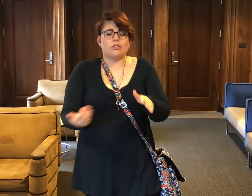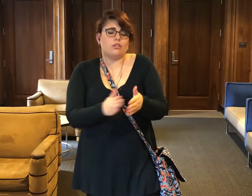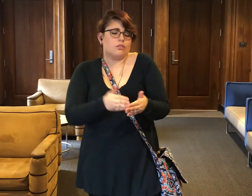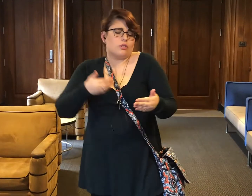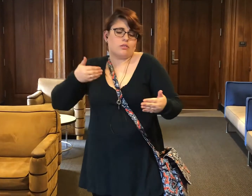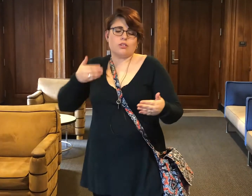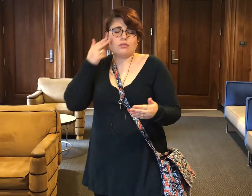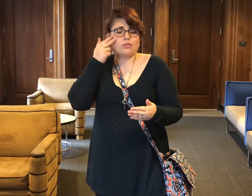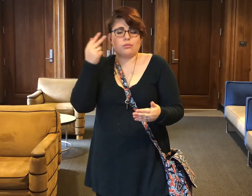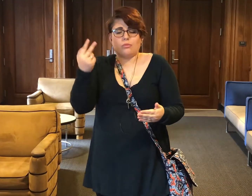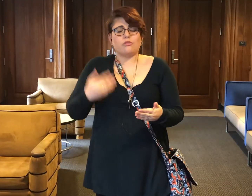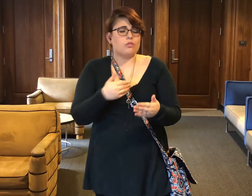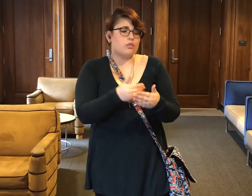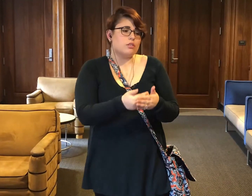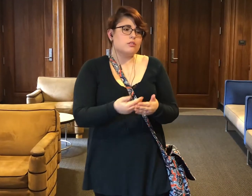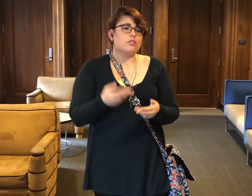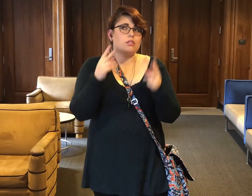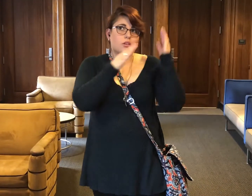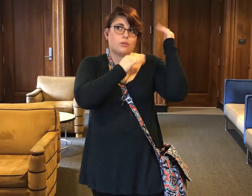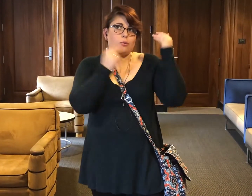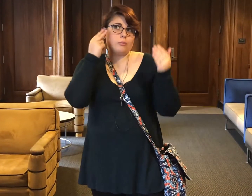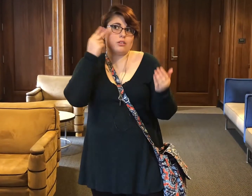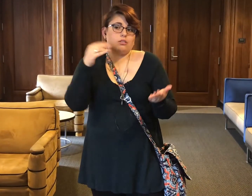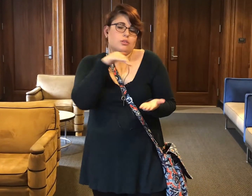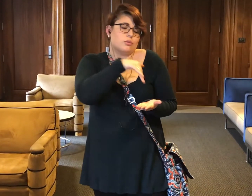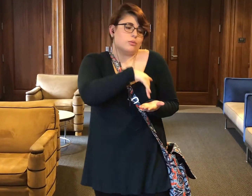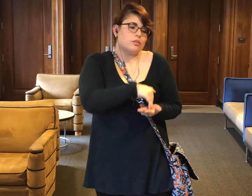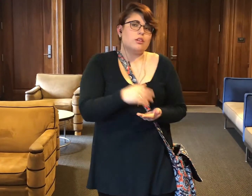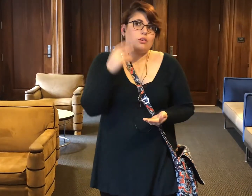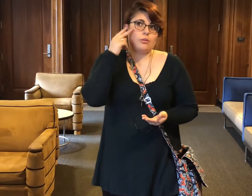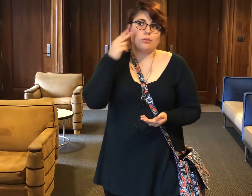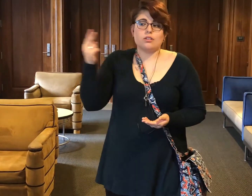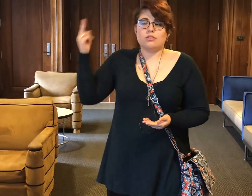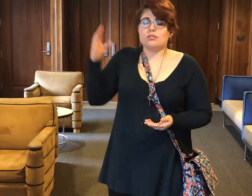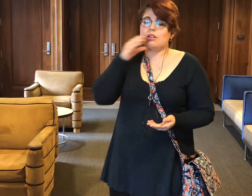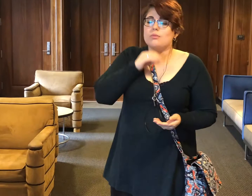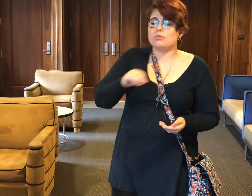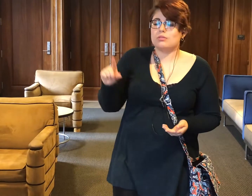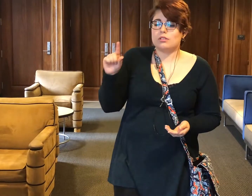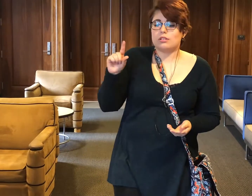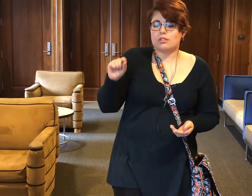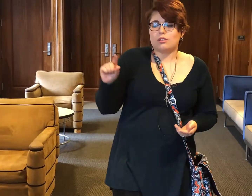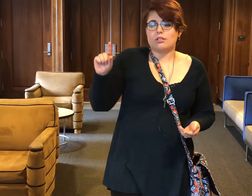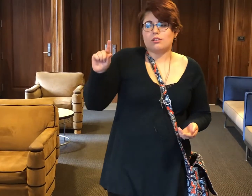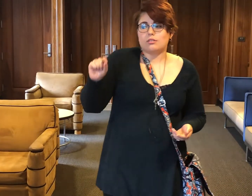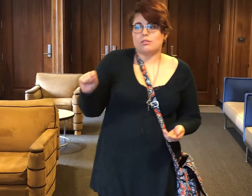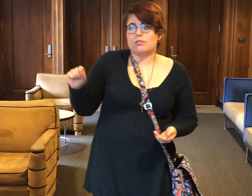And if we don't meet before I leave, I hope I'll see you later